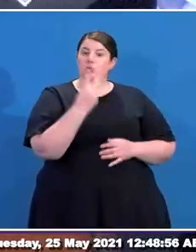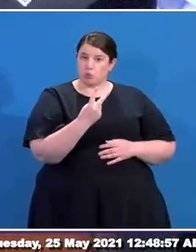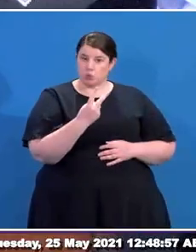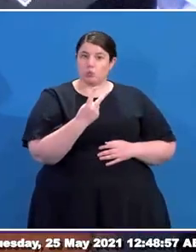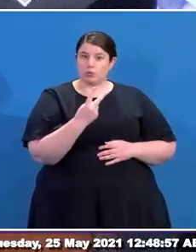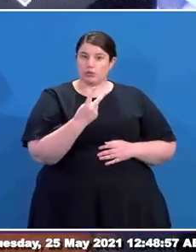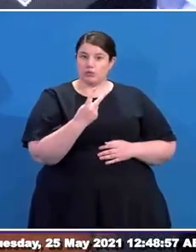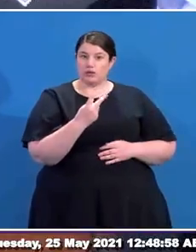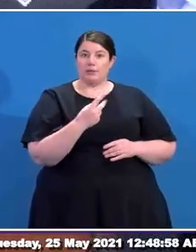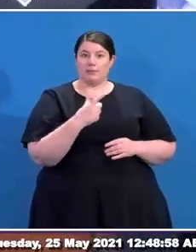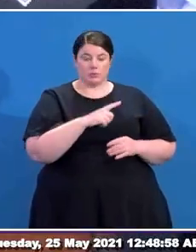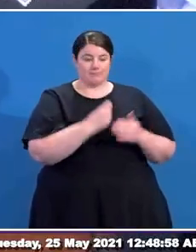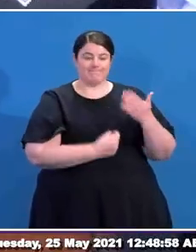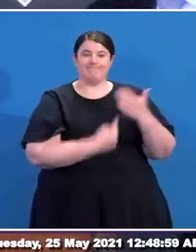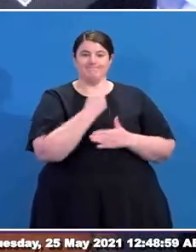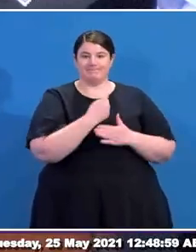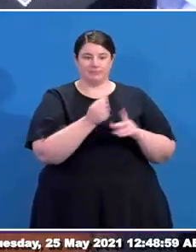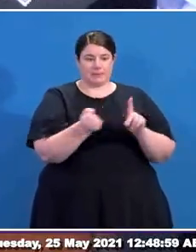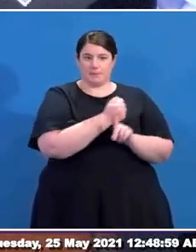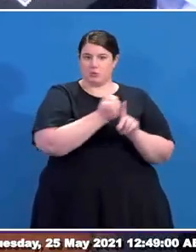an incident of alleged abuse of Carl.